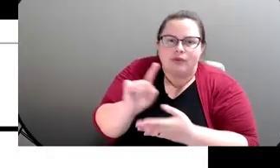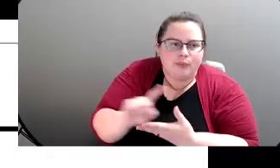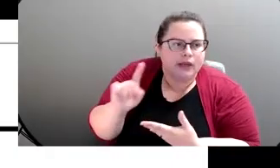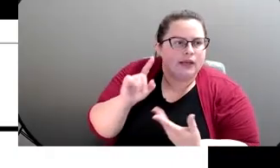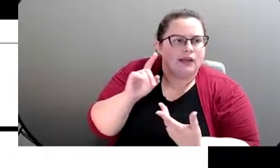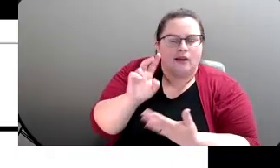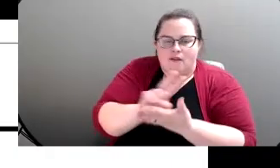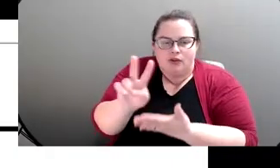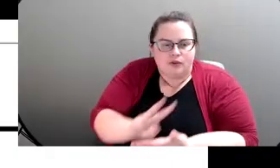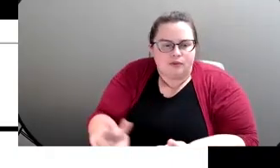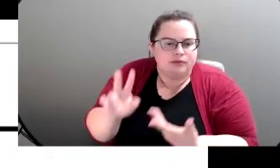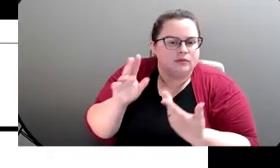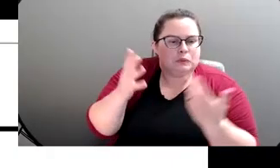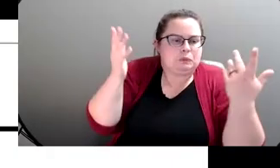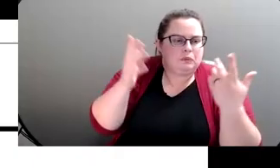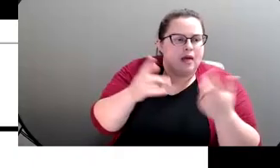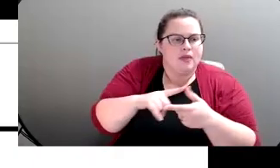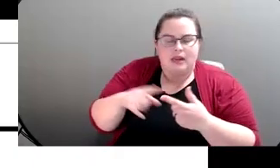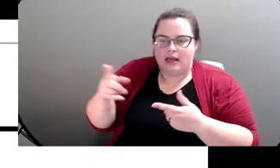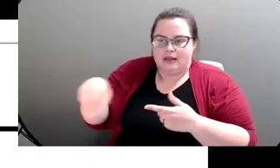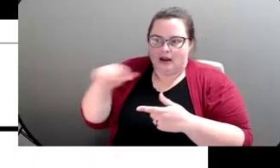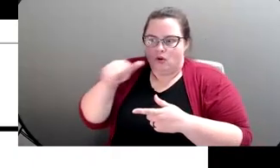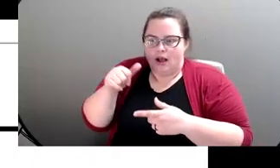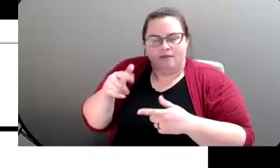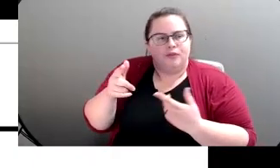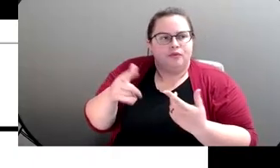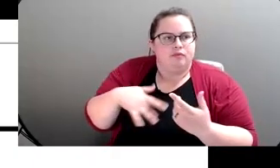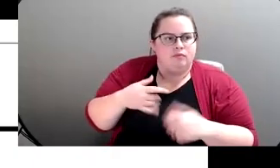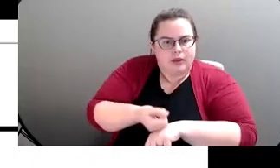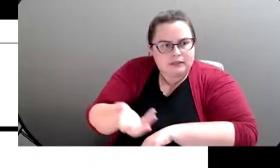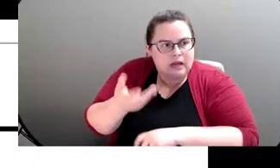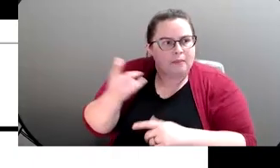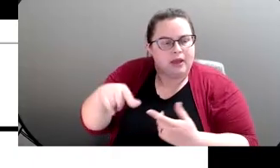Then they don't have to waste their time. They know to look in that assignment, they can find it.